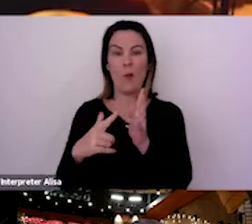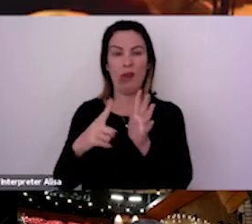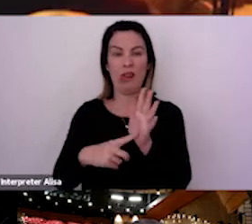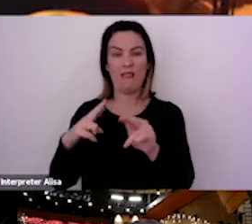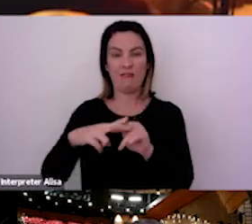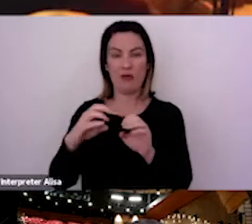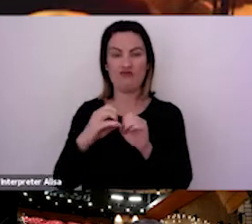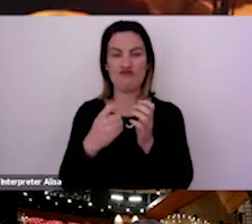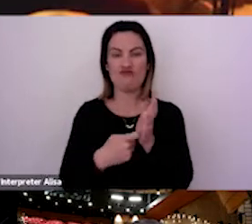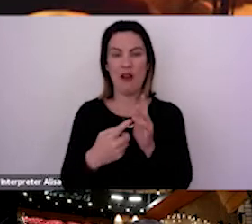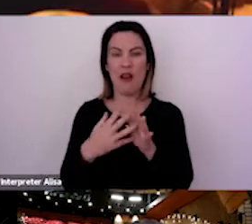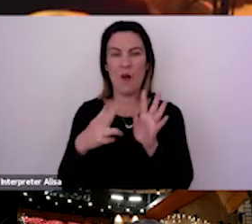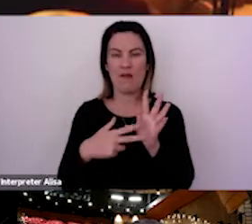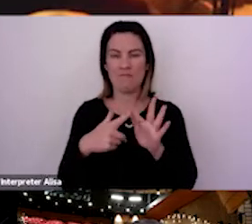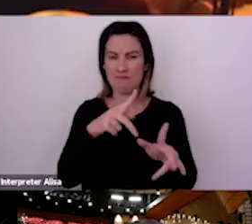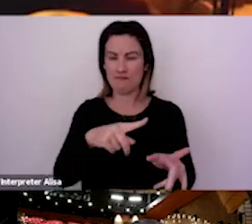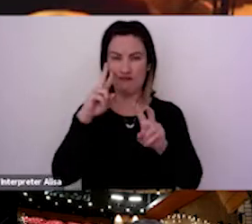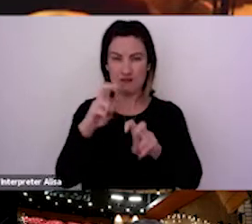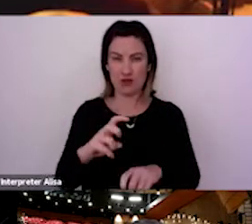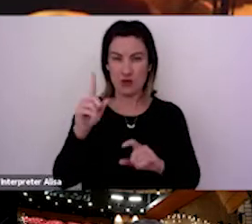pandemic around 18 months ago.